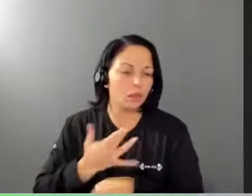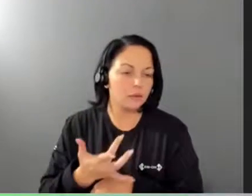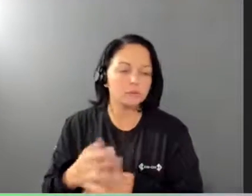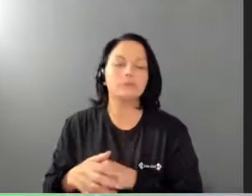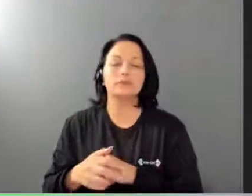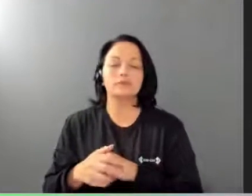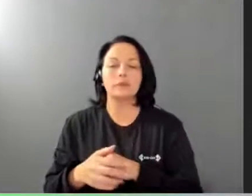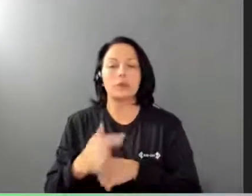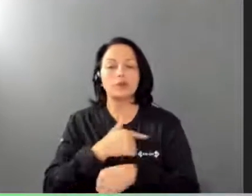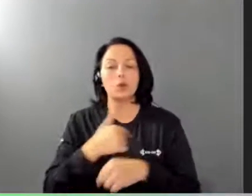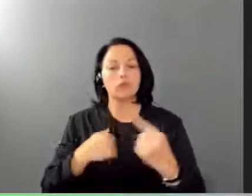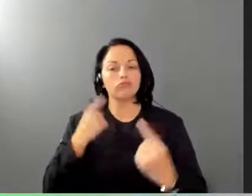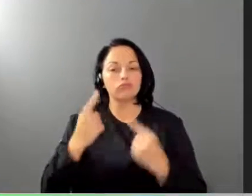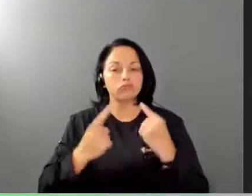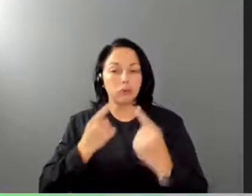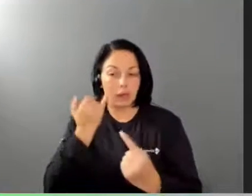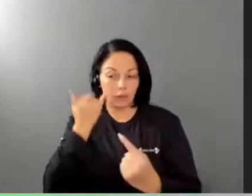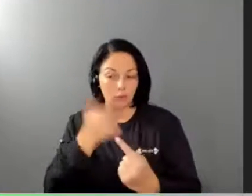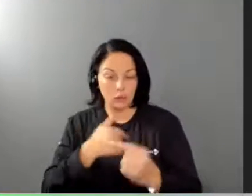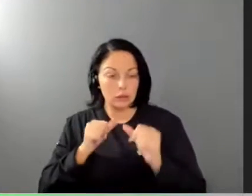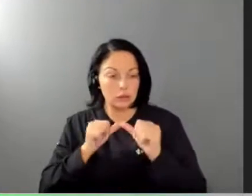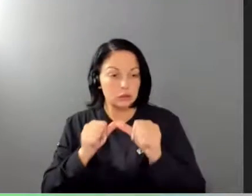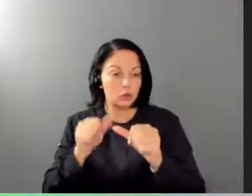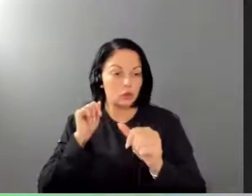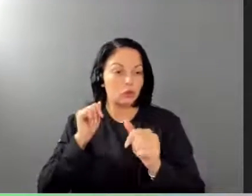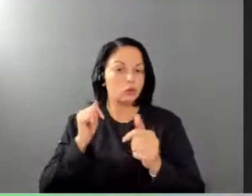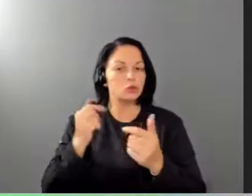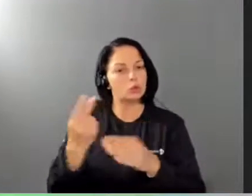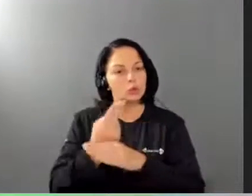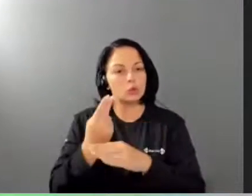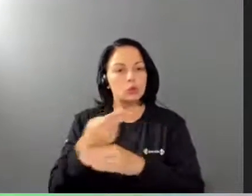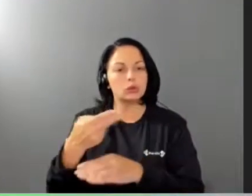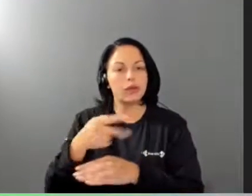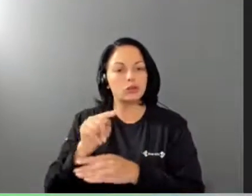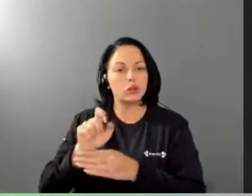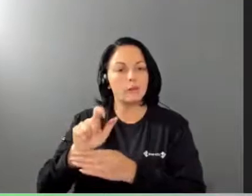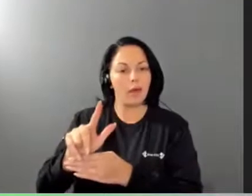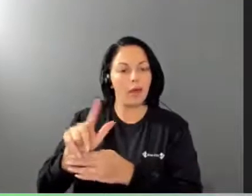analysis because usually we like to run the axe scan on